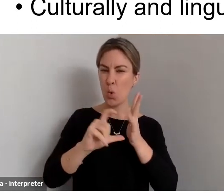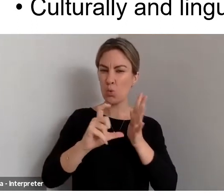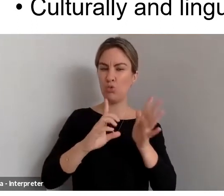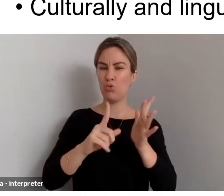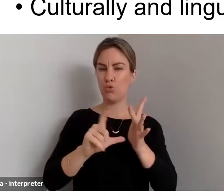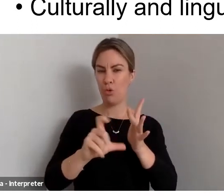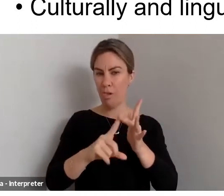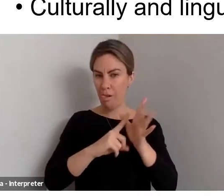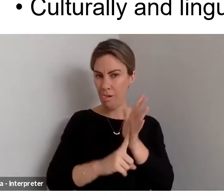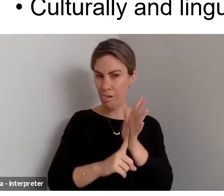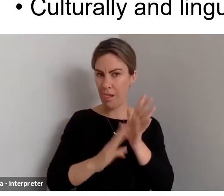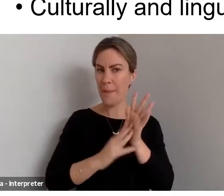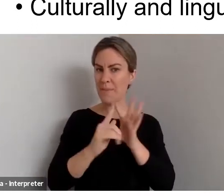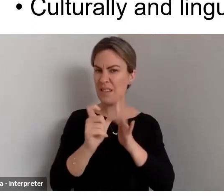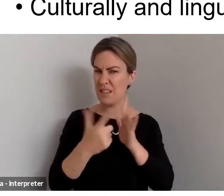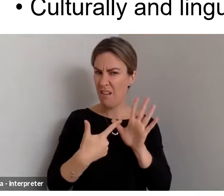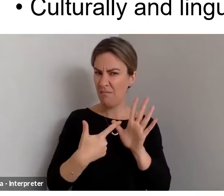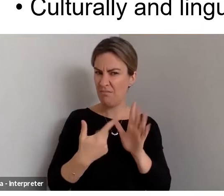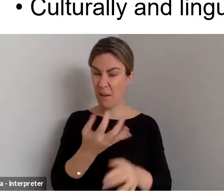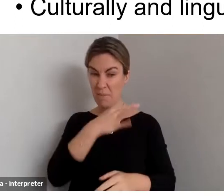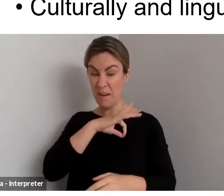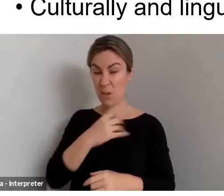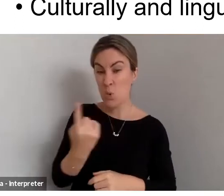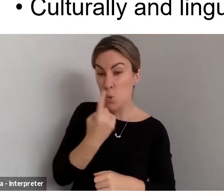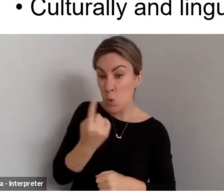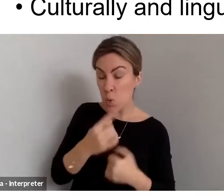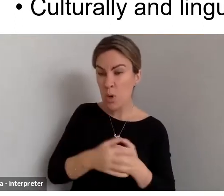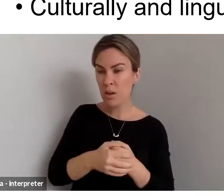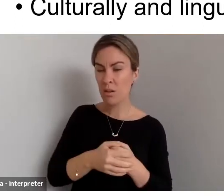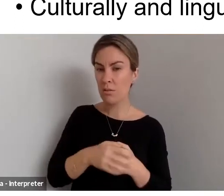Not just people with disability.